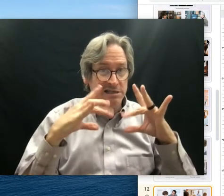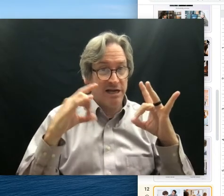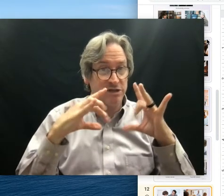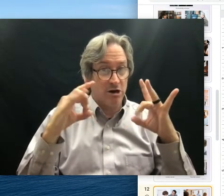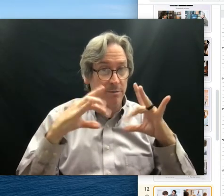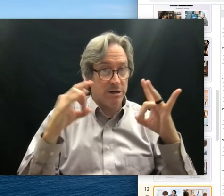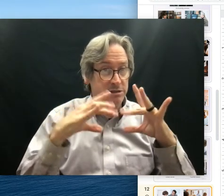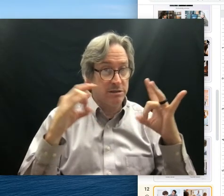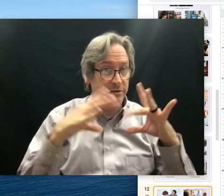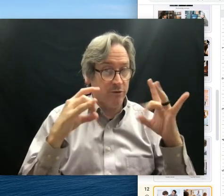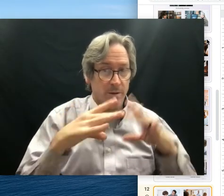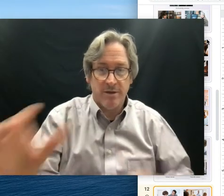sign for starbucks if you remember that